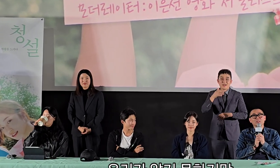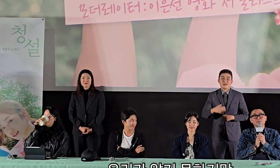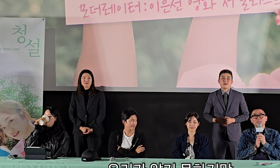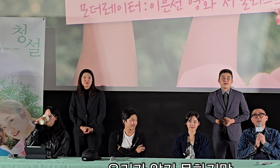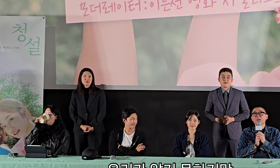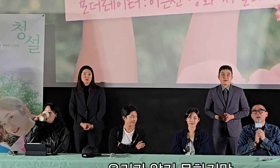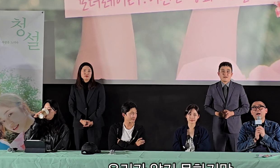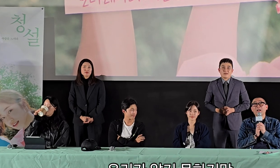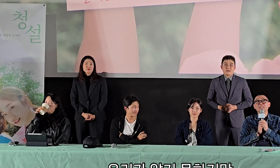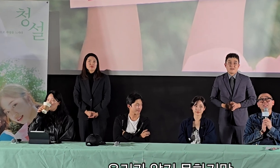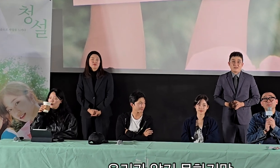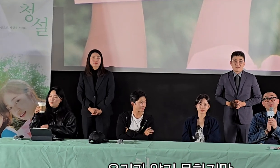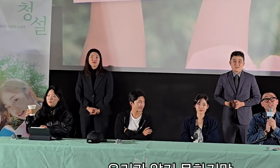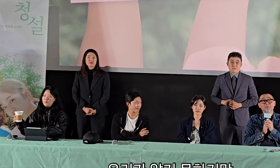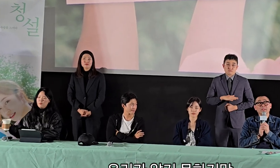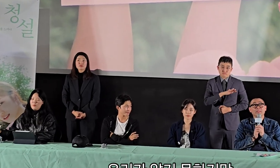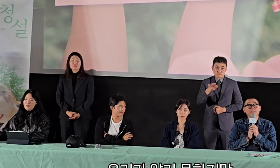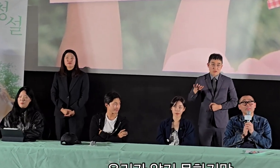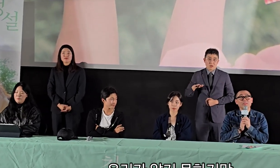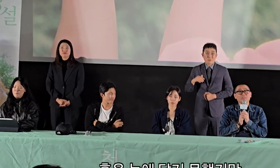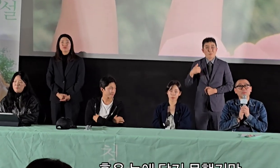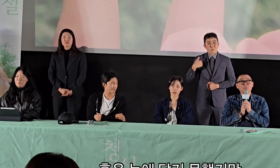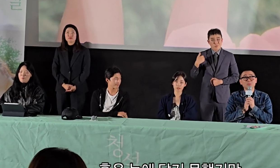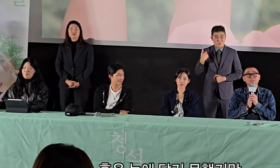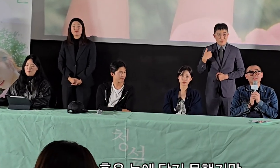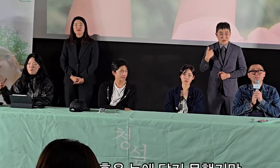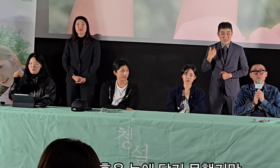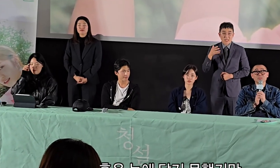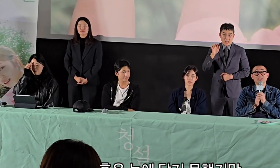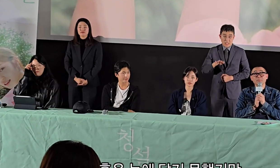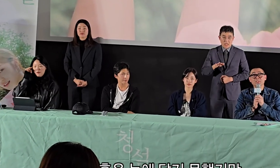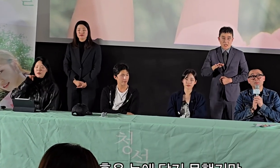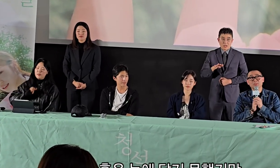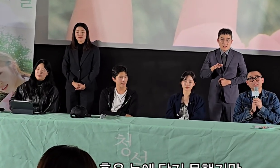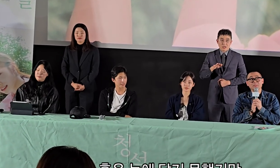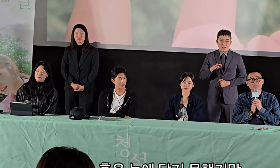There are many people who are making various small efforts